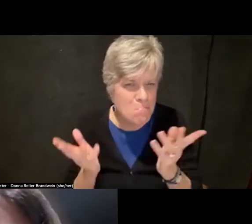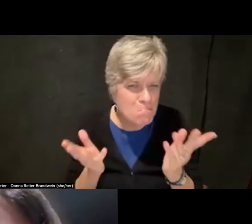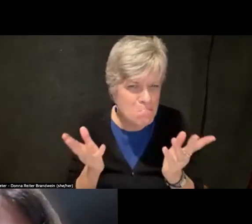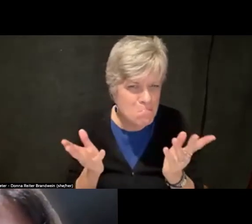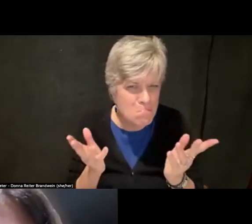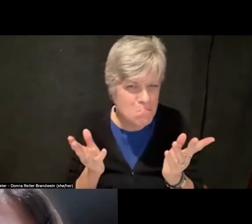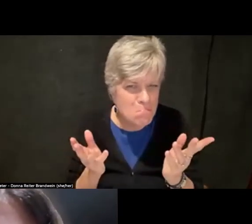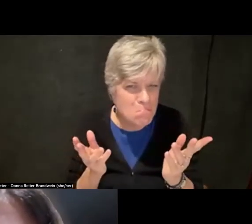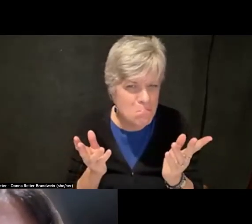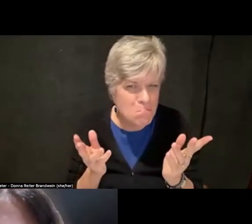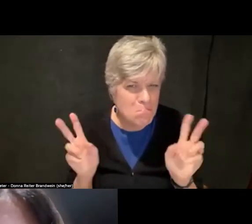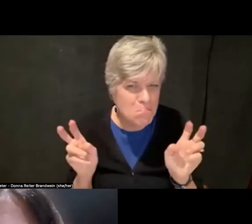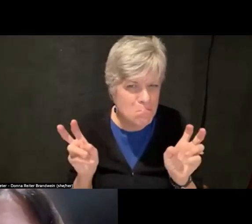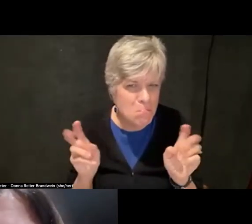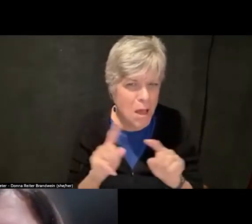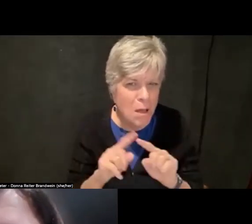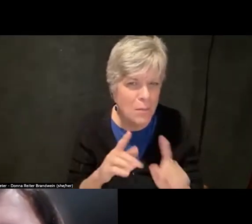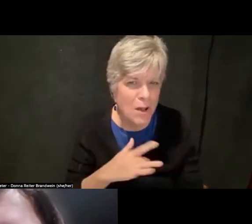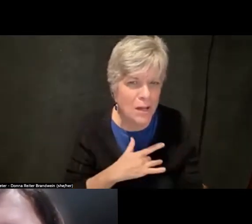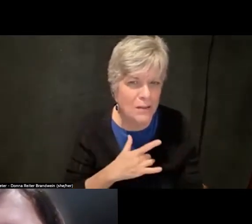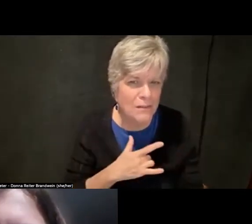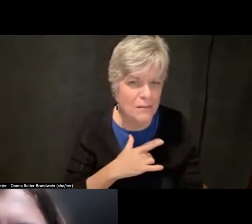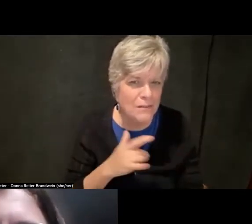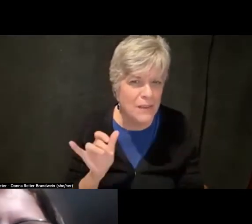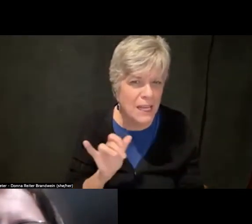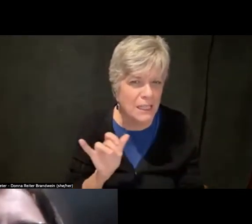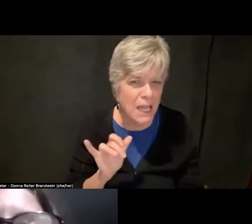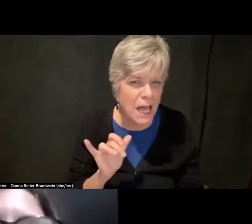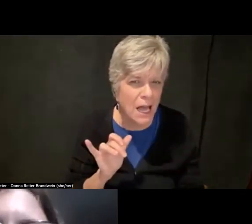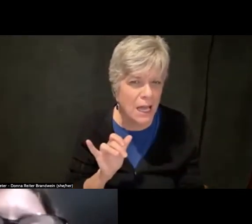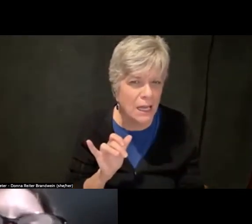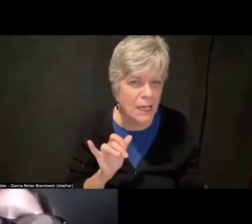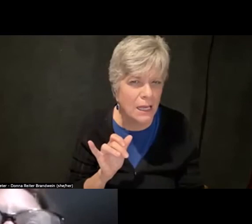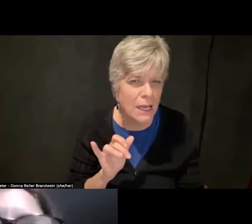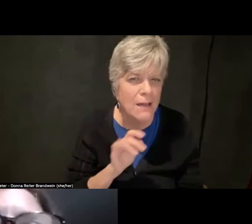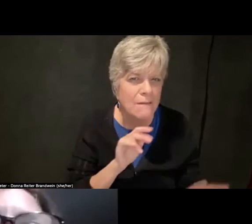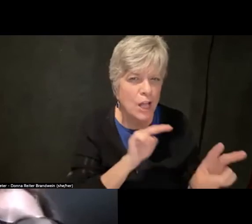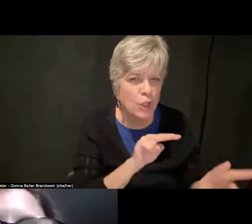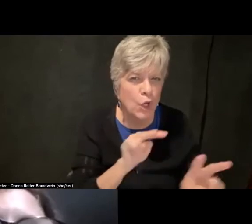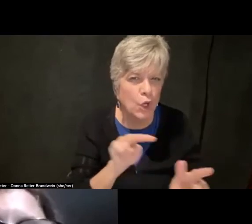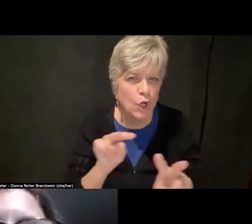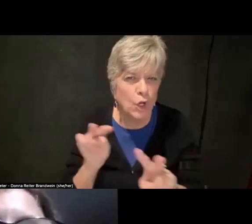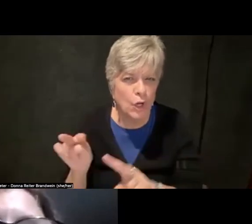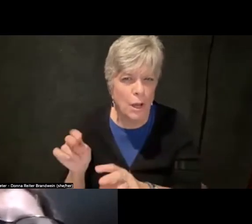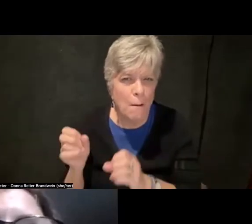But I feel like looking at multiple universities is gonna be very challenging.